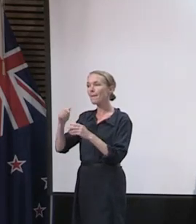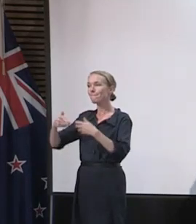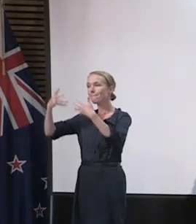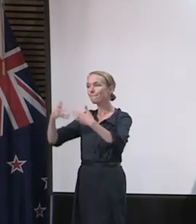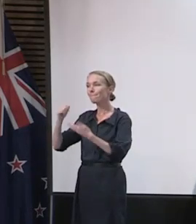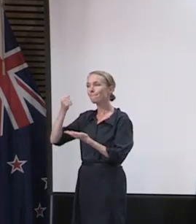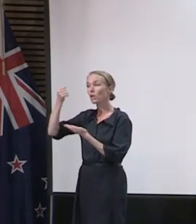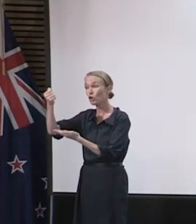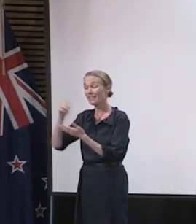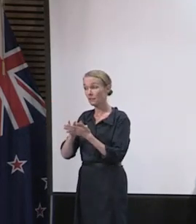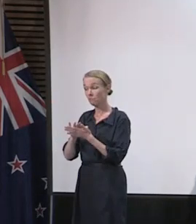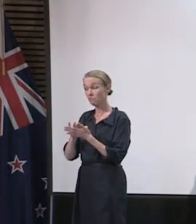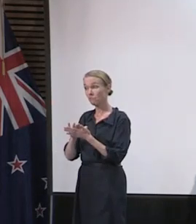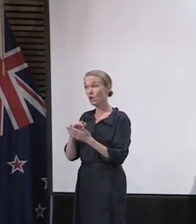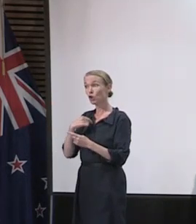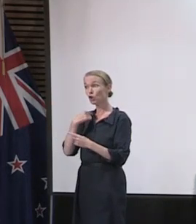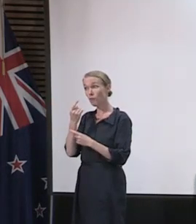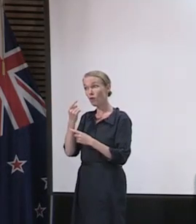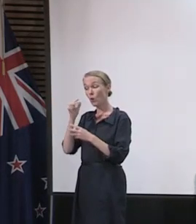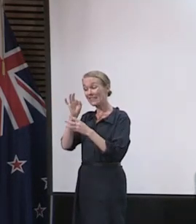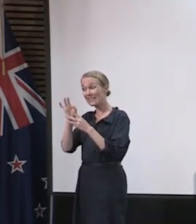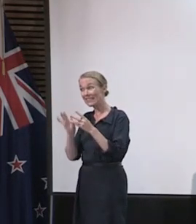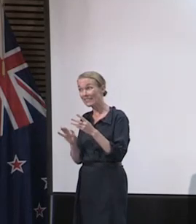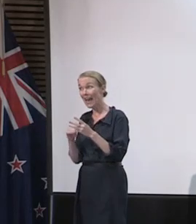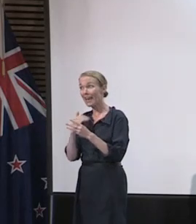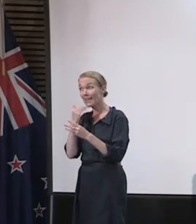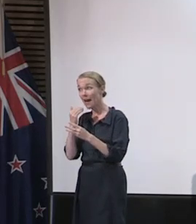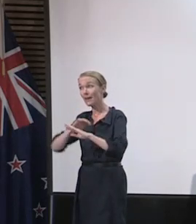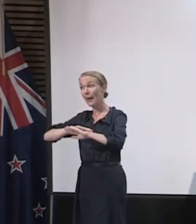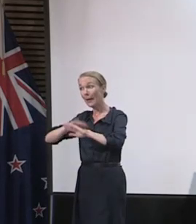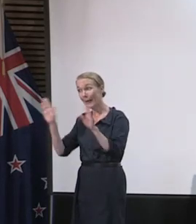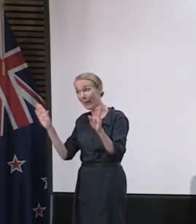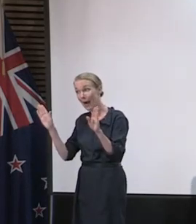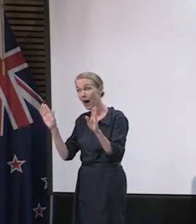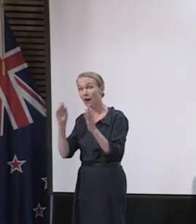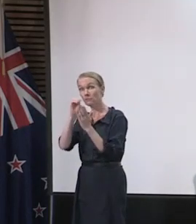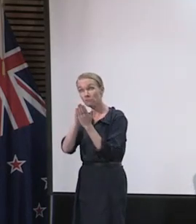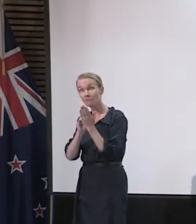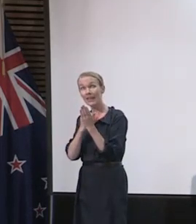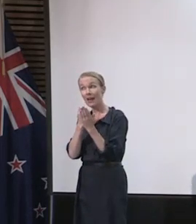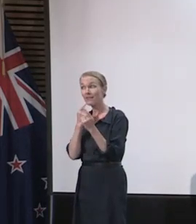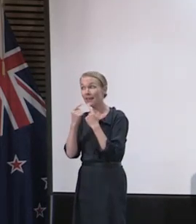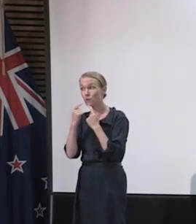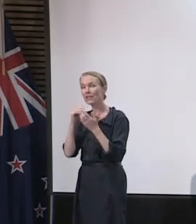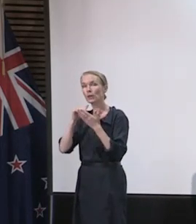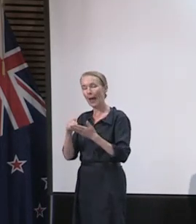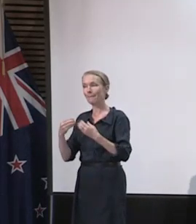Thank you for noticing! Will it give businesses clarify for them to make decisions about their future?